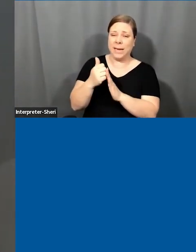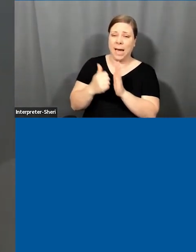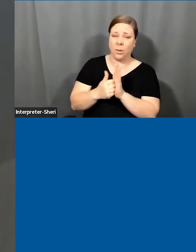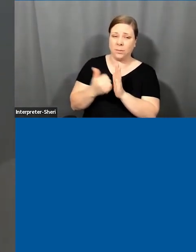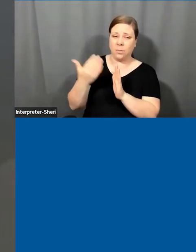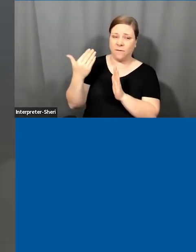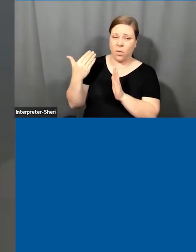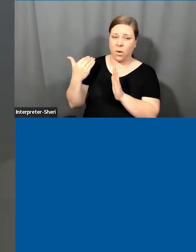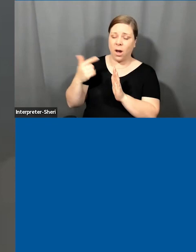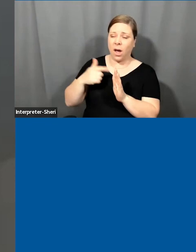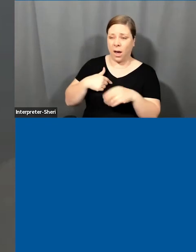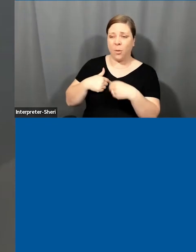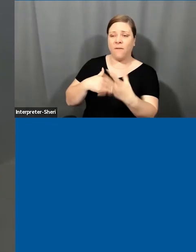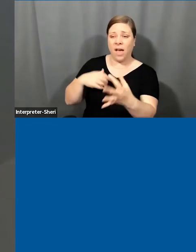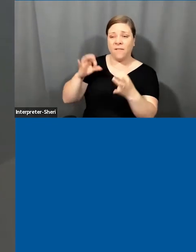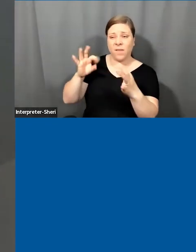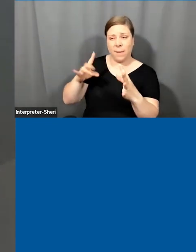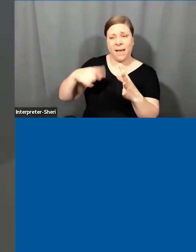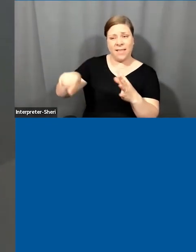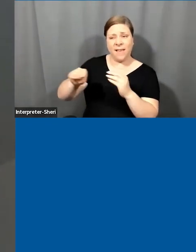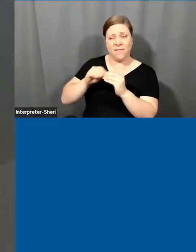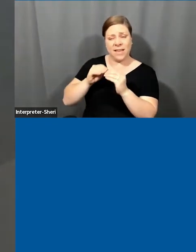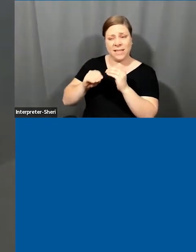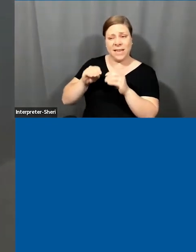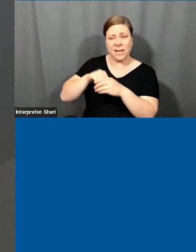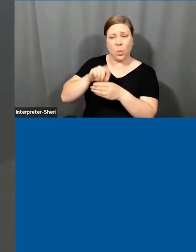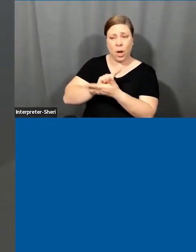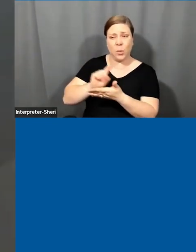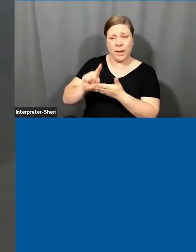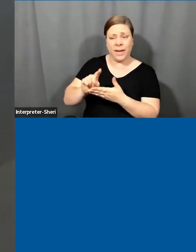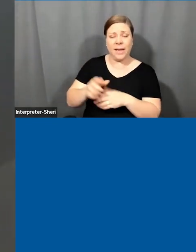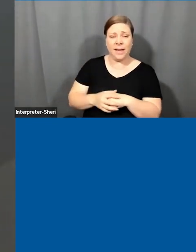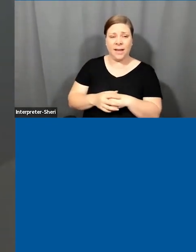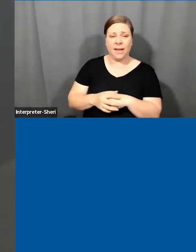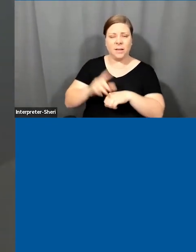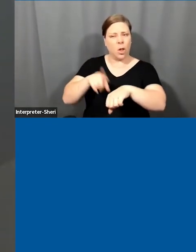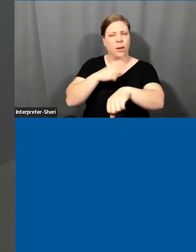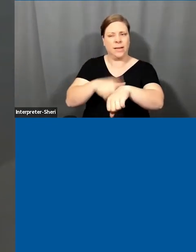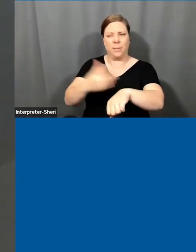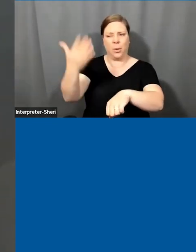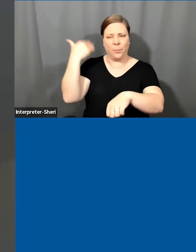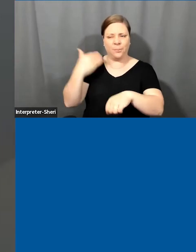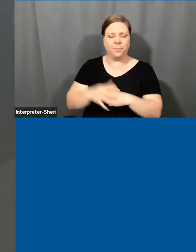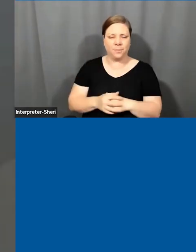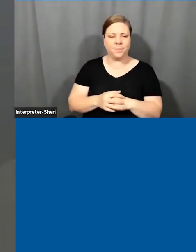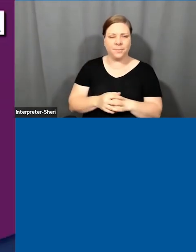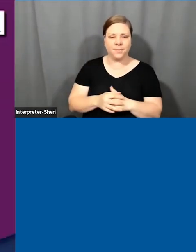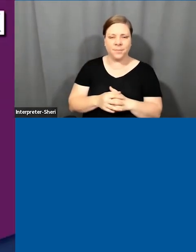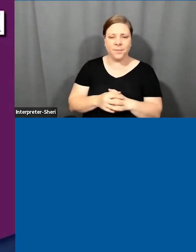I did provide some feedback and they did fix it within a week. It's been a long time though. Well, that's good.